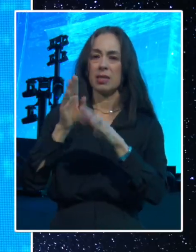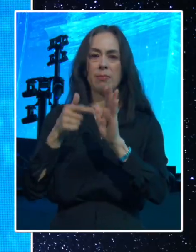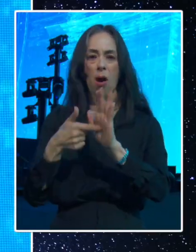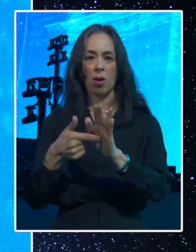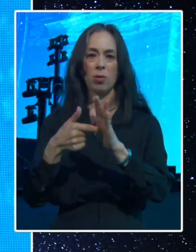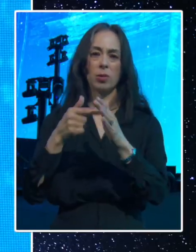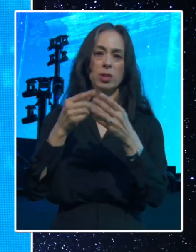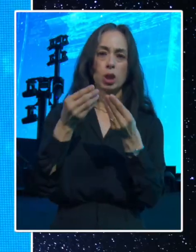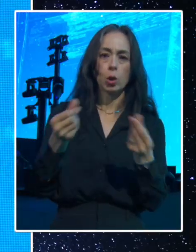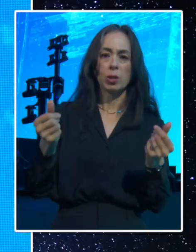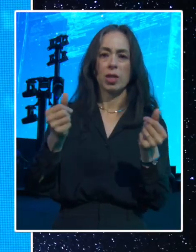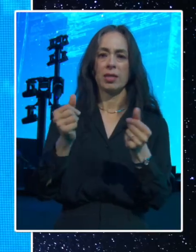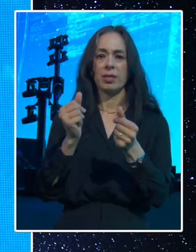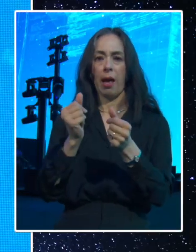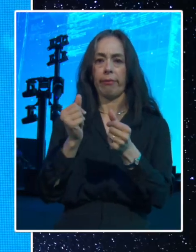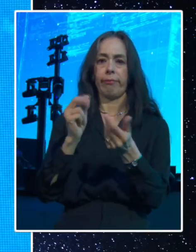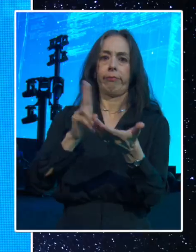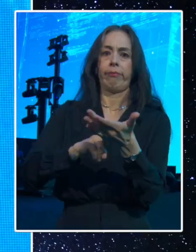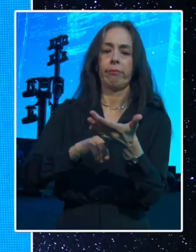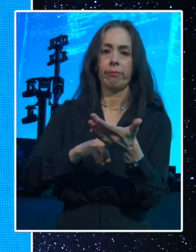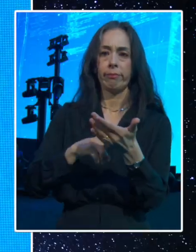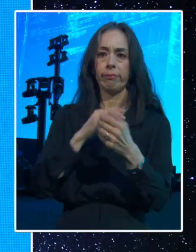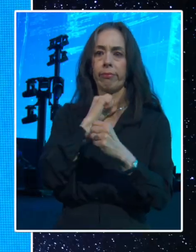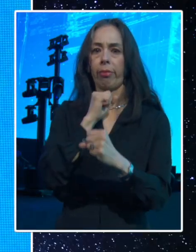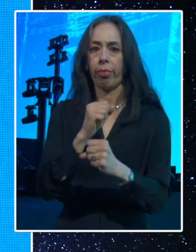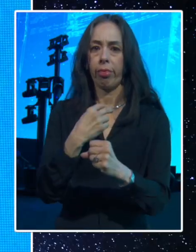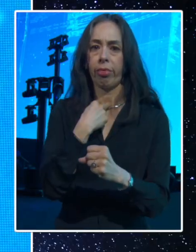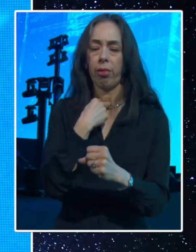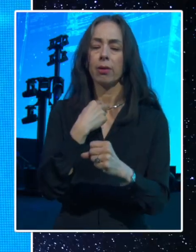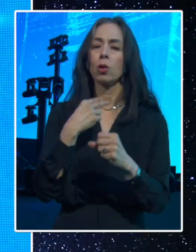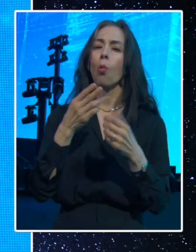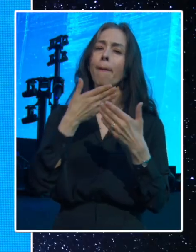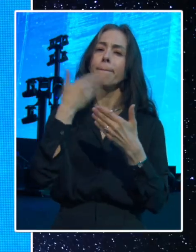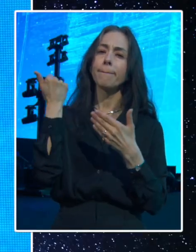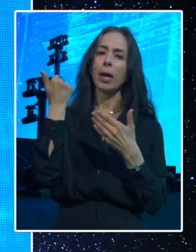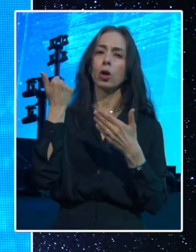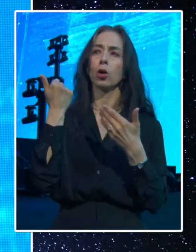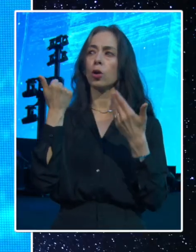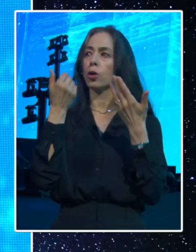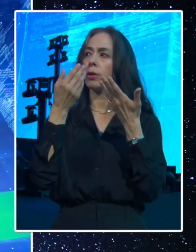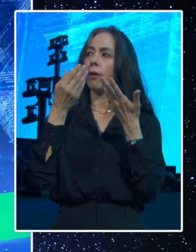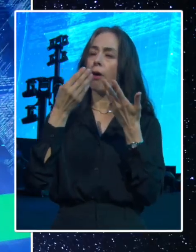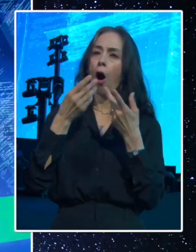You want more control and better options and AI has introduced new requirements.